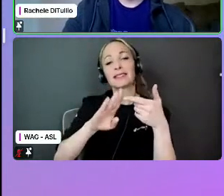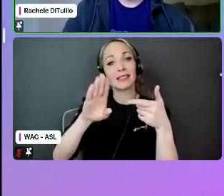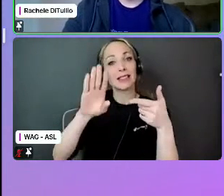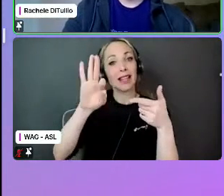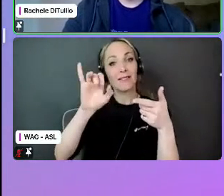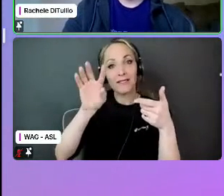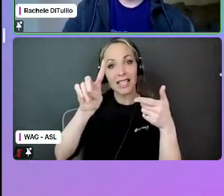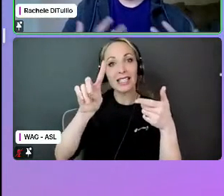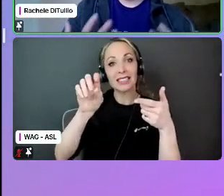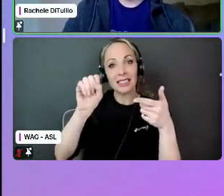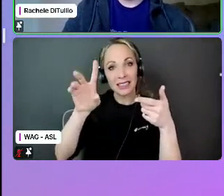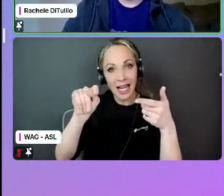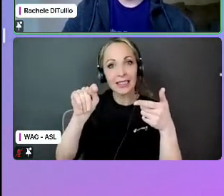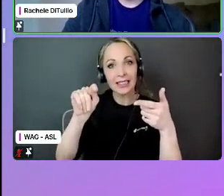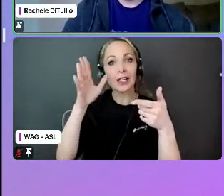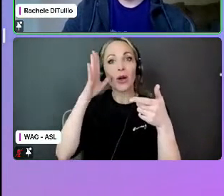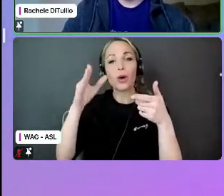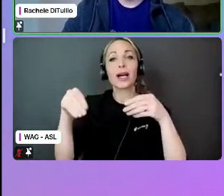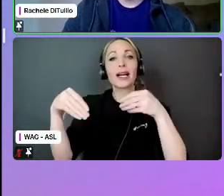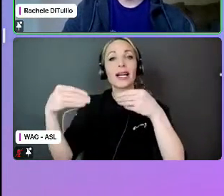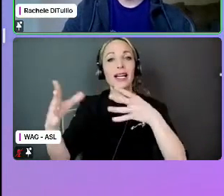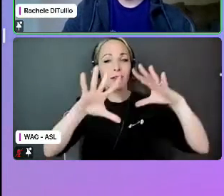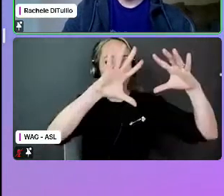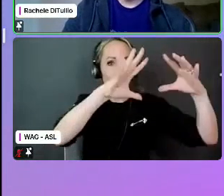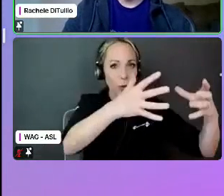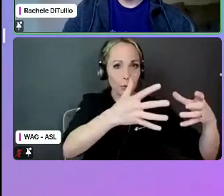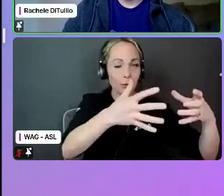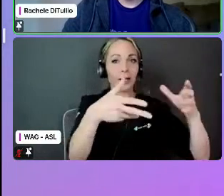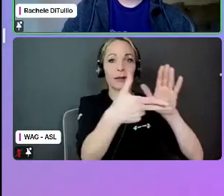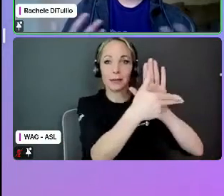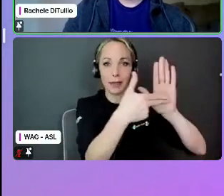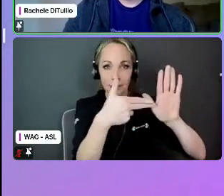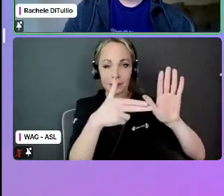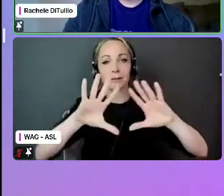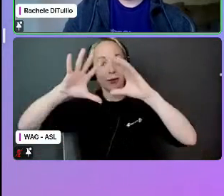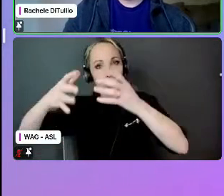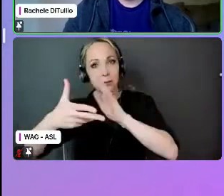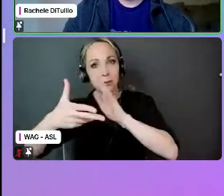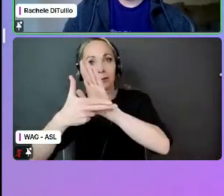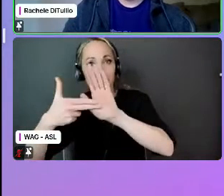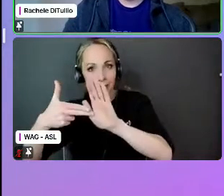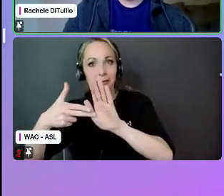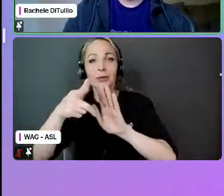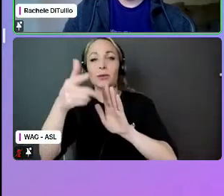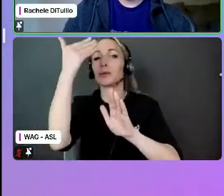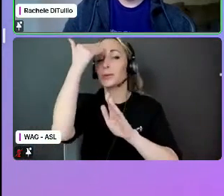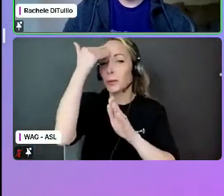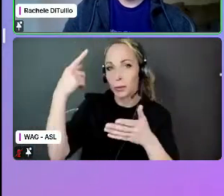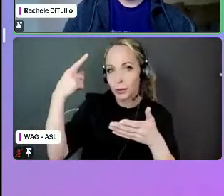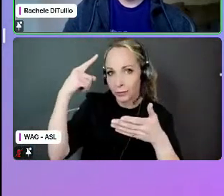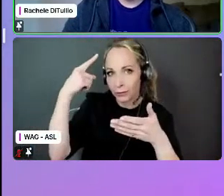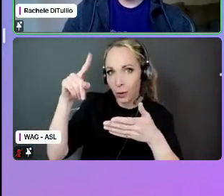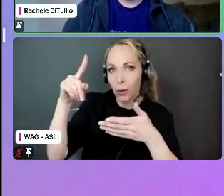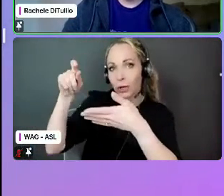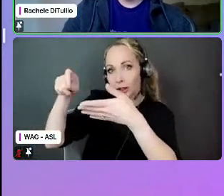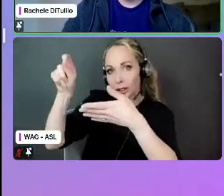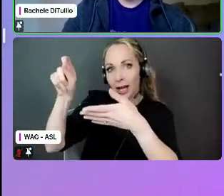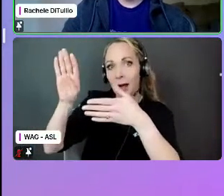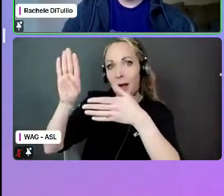have a legend legend in a field set that gives a grouping to that semantically, and gives a label -- provides